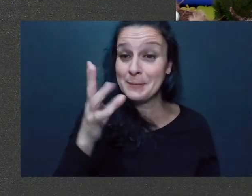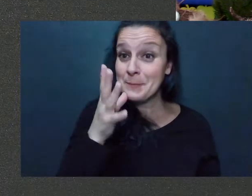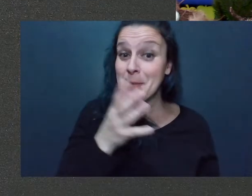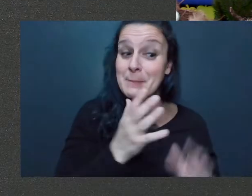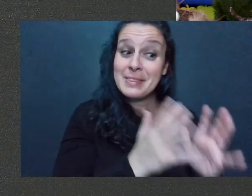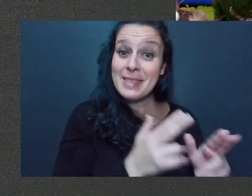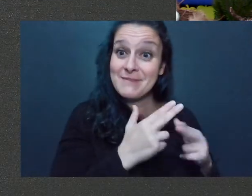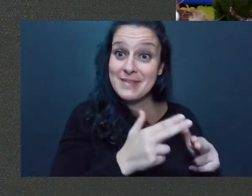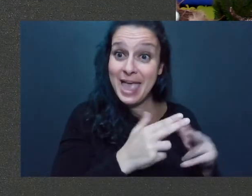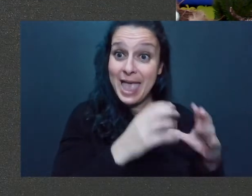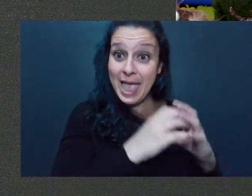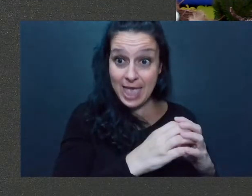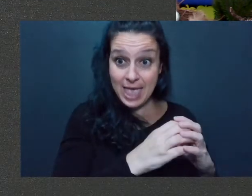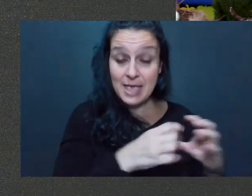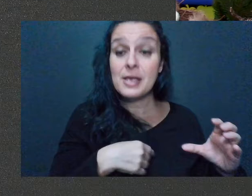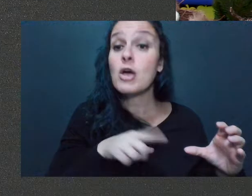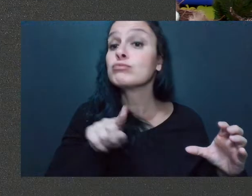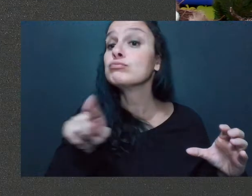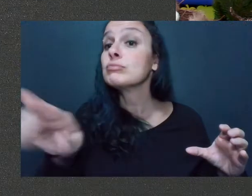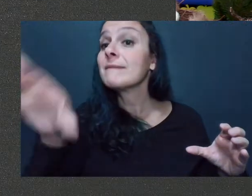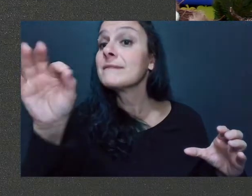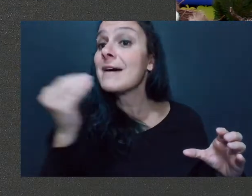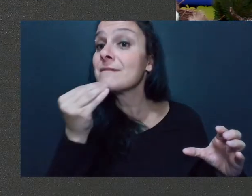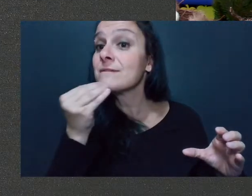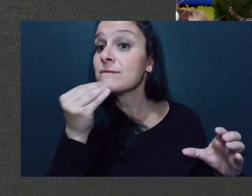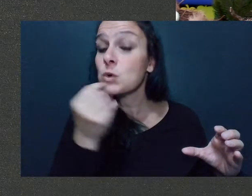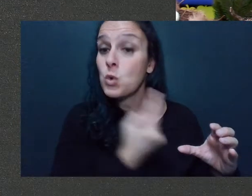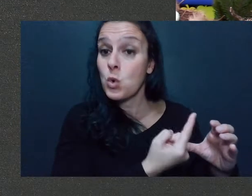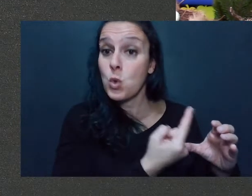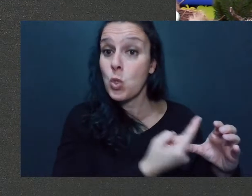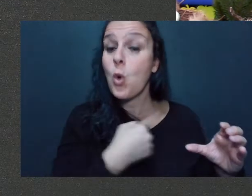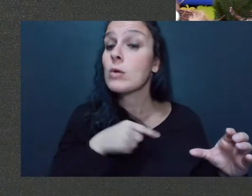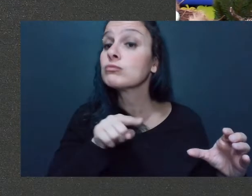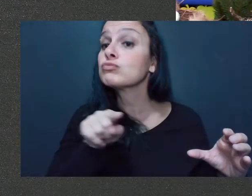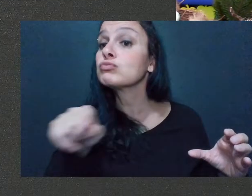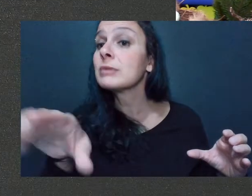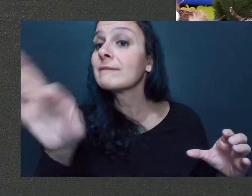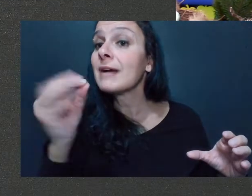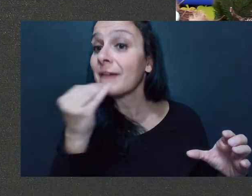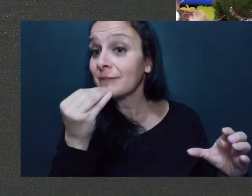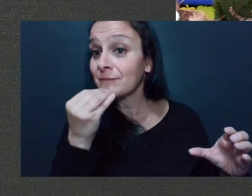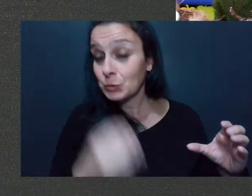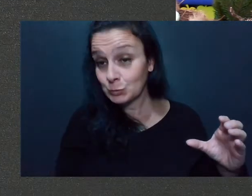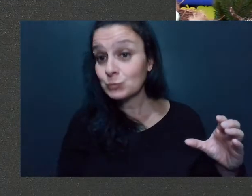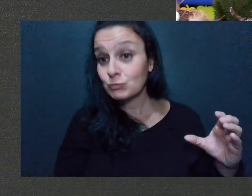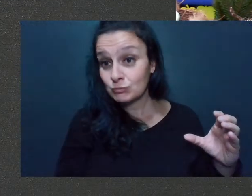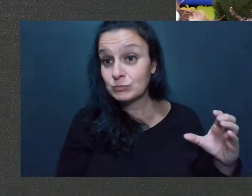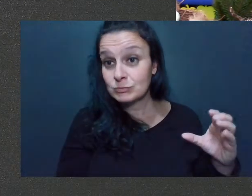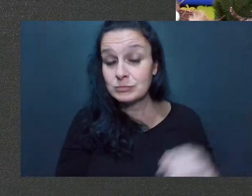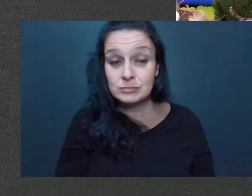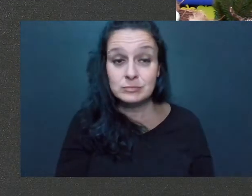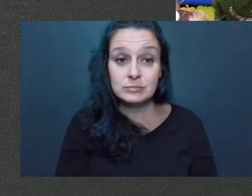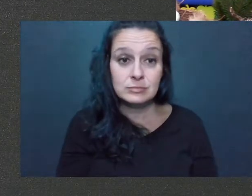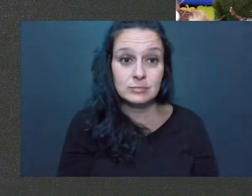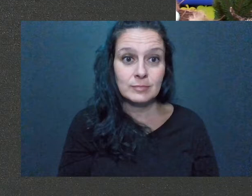So see, she left that egg in the nest all alone while she went and got some food for her baby.